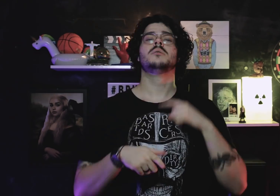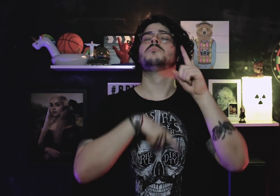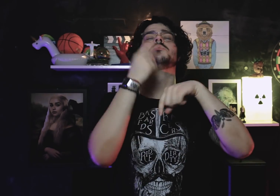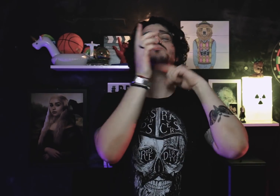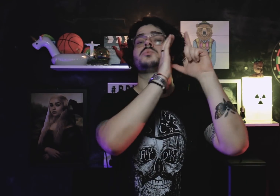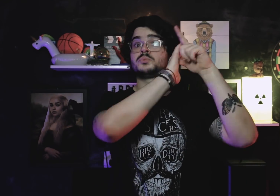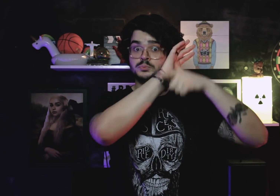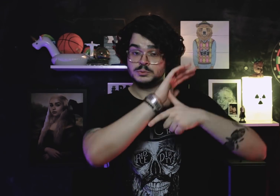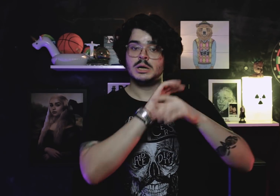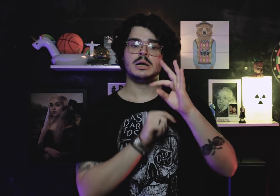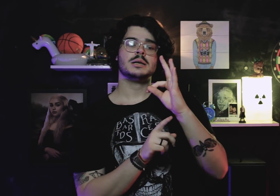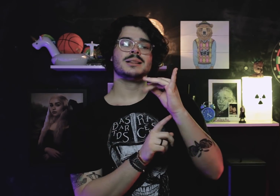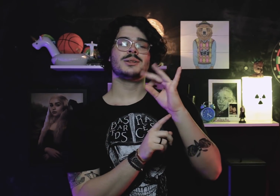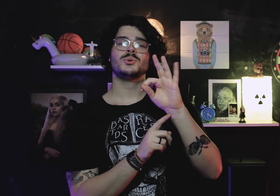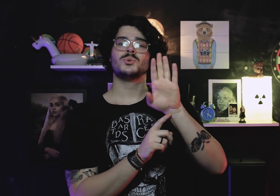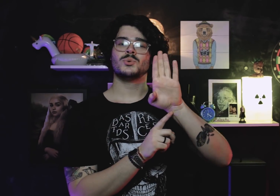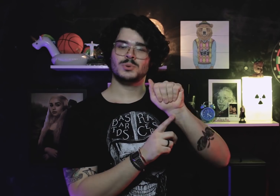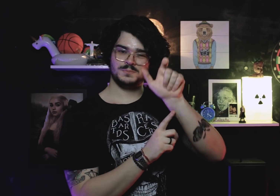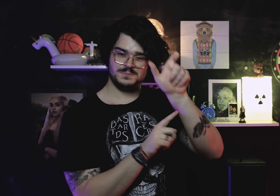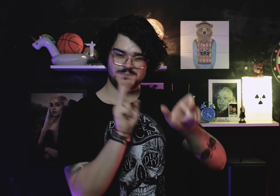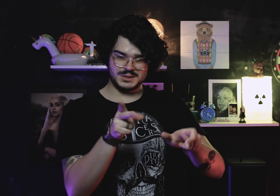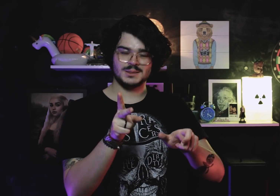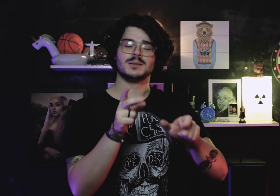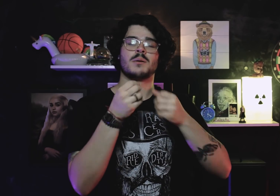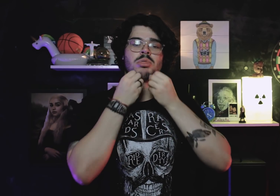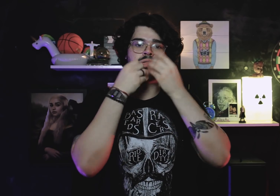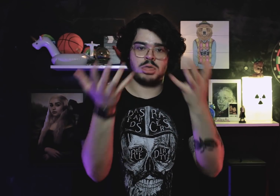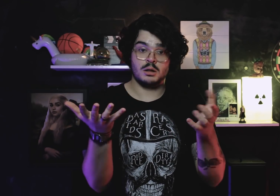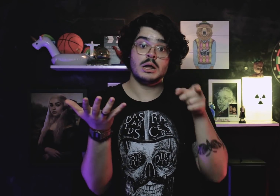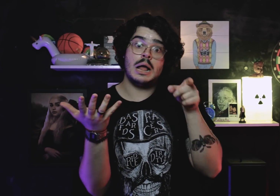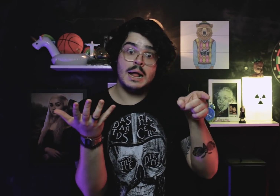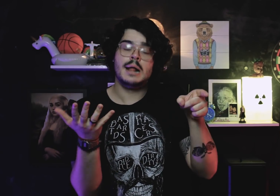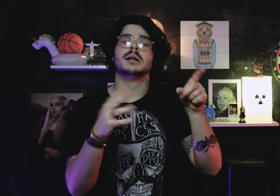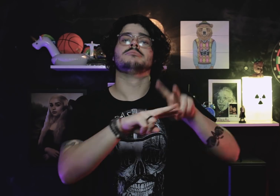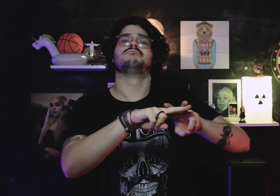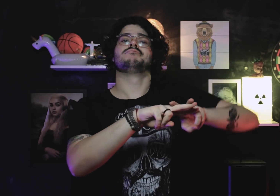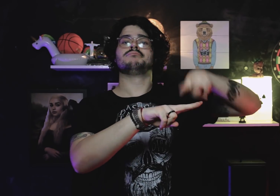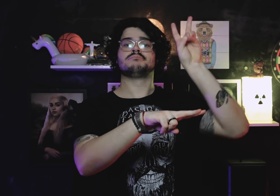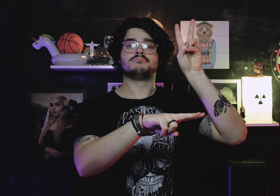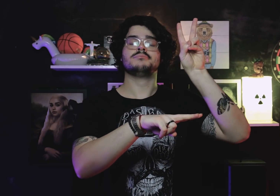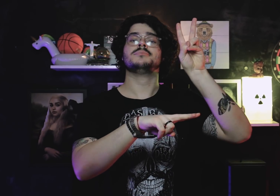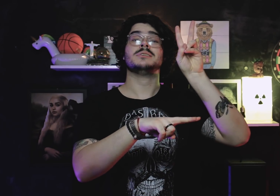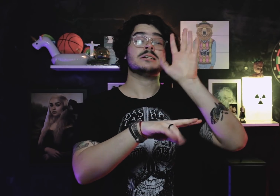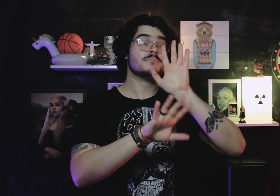Later, Tituba was released for her confession,